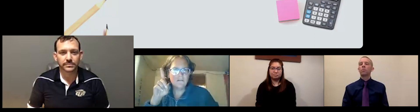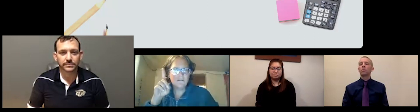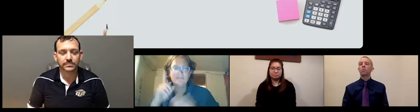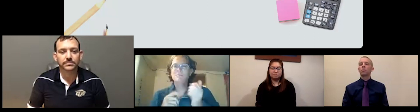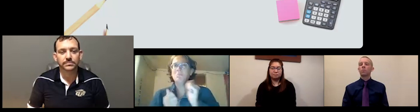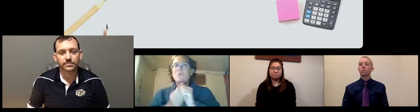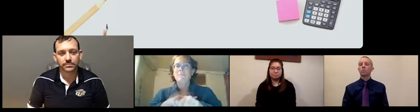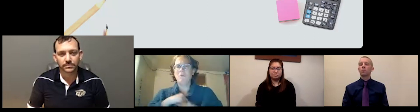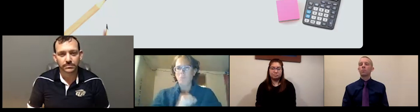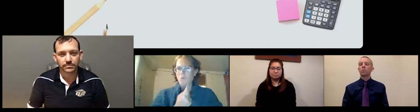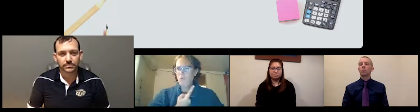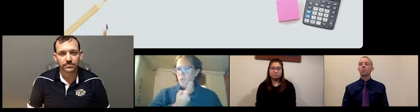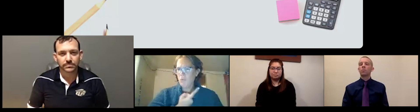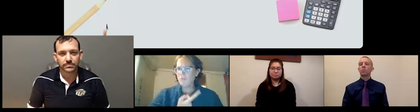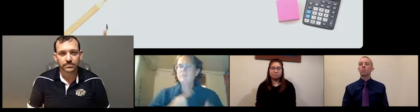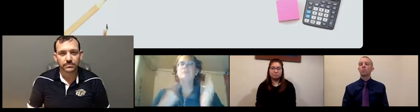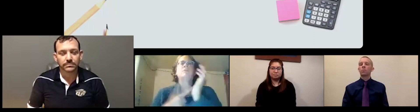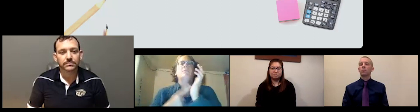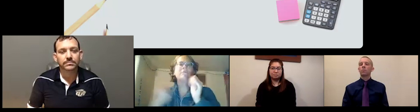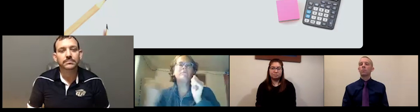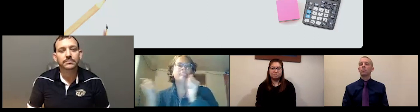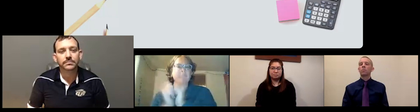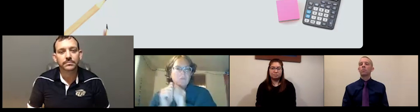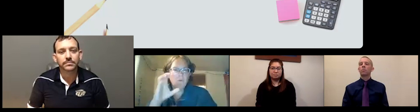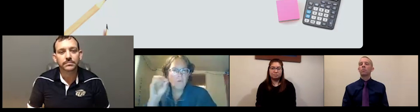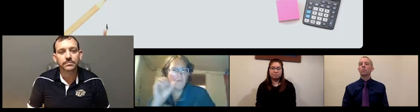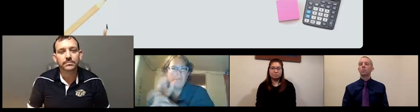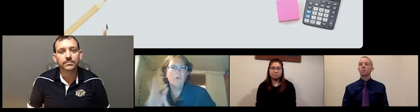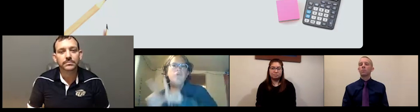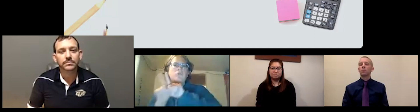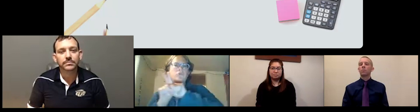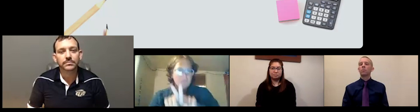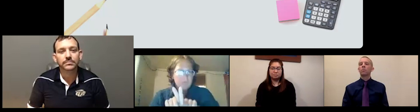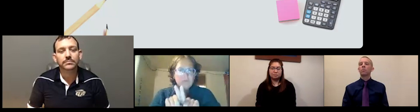Most of the time I work alone. Sometimes I work with a coworker.